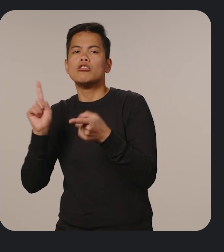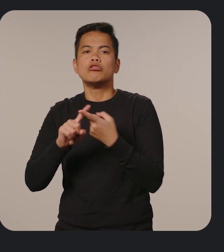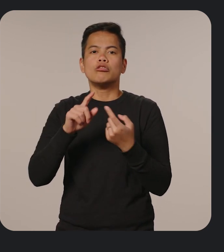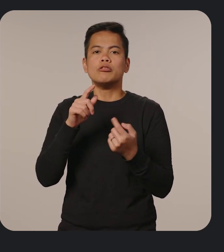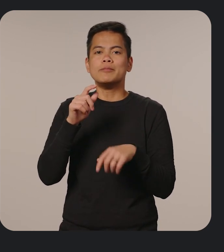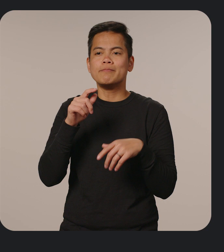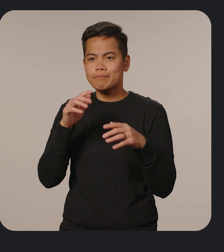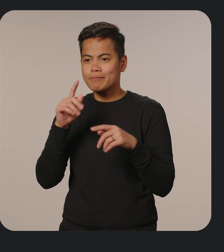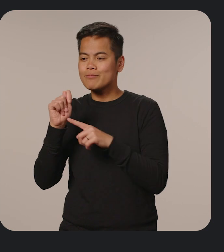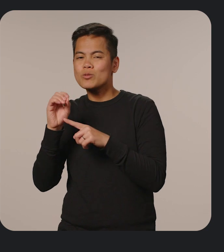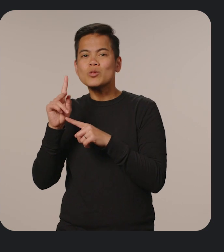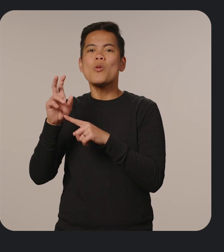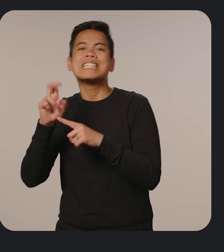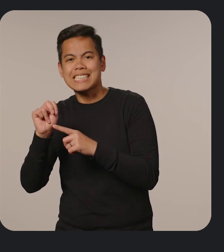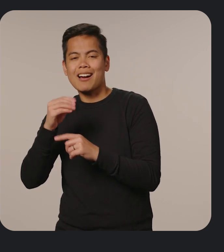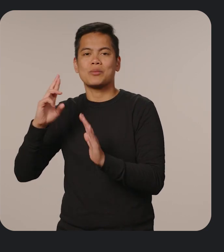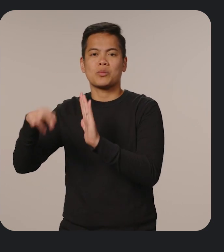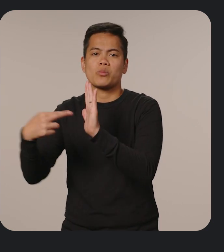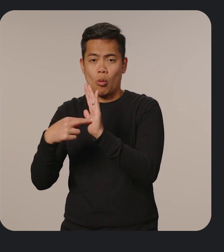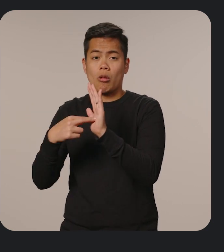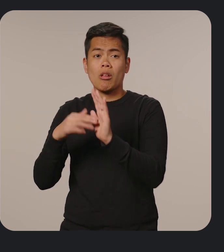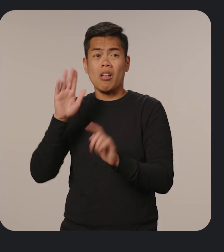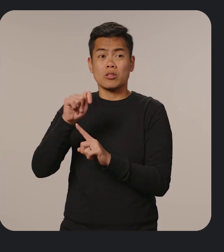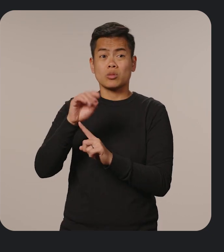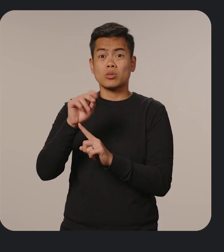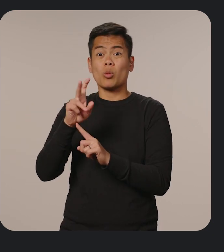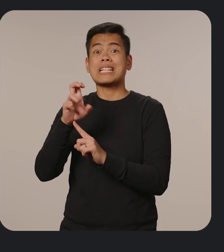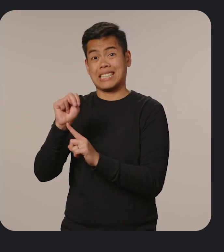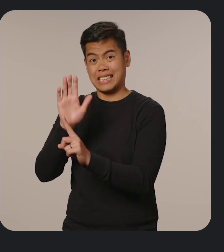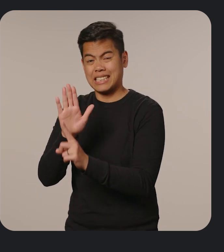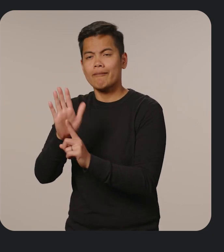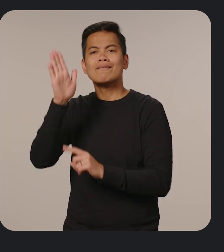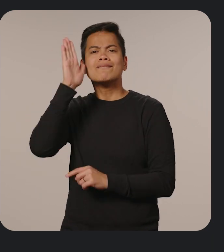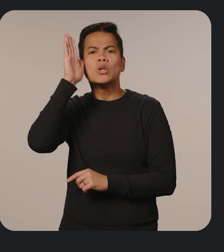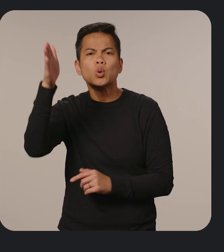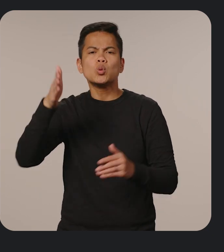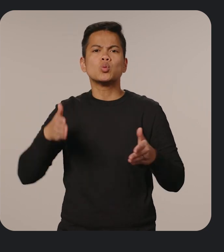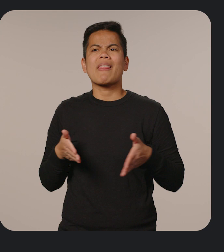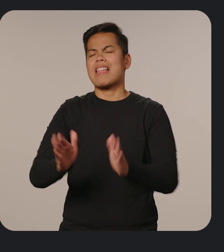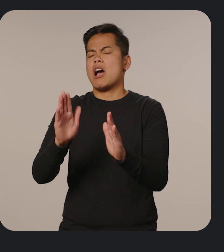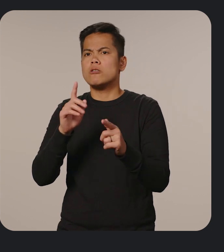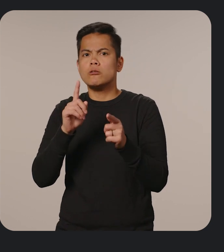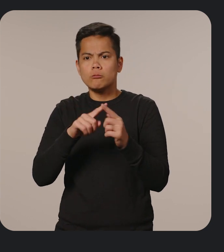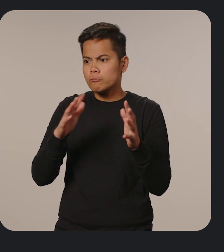to speak the same language as they talk about design, and they also allow the most awesome flexibility never before seen.